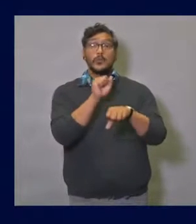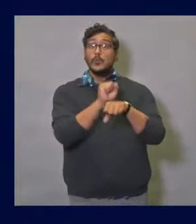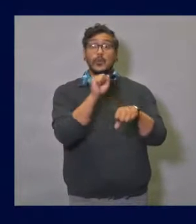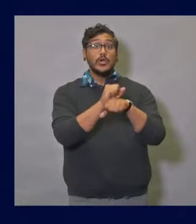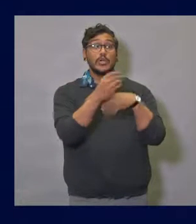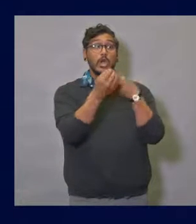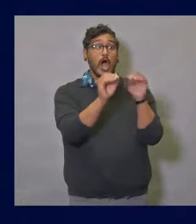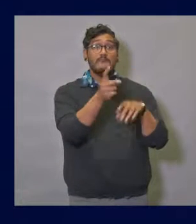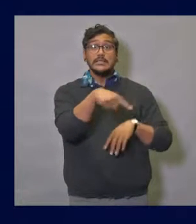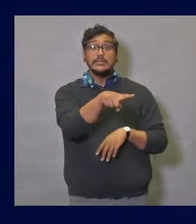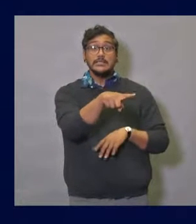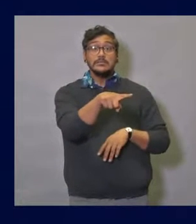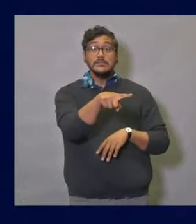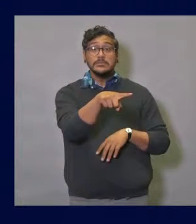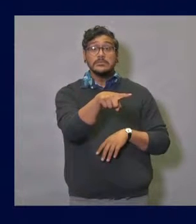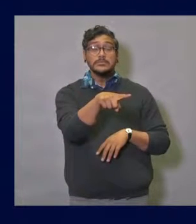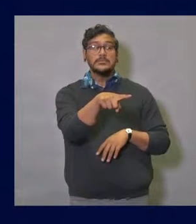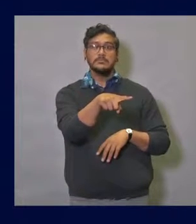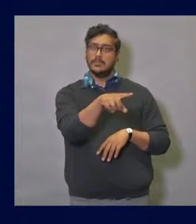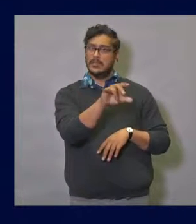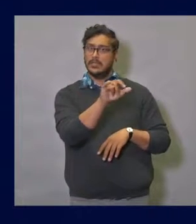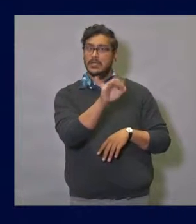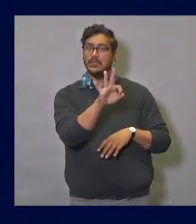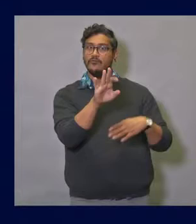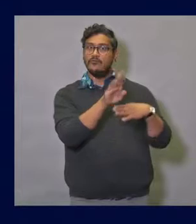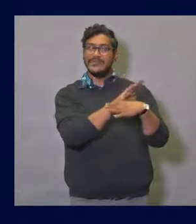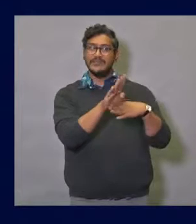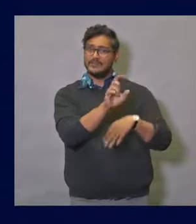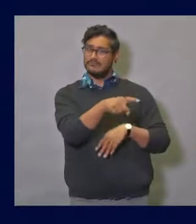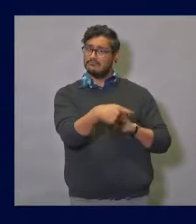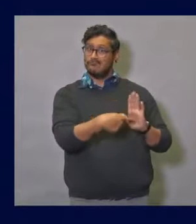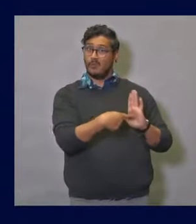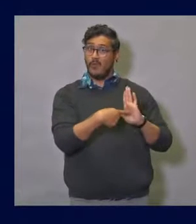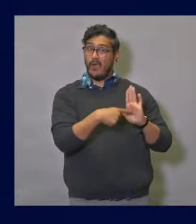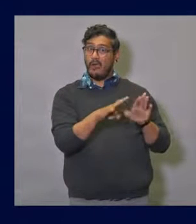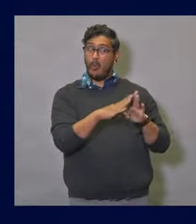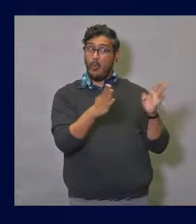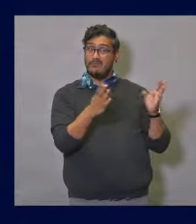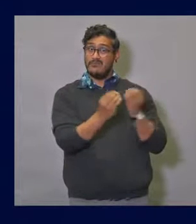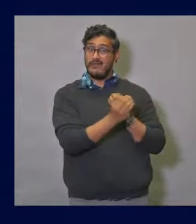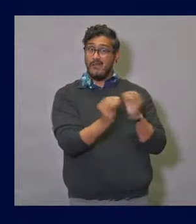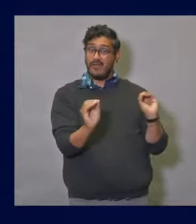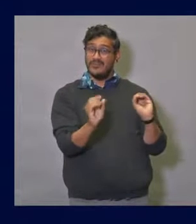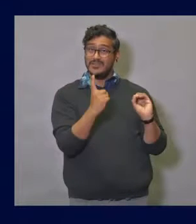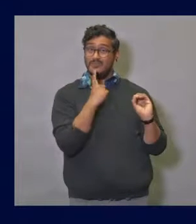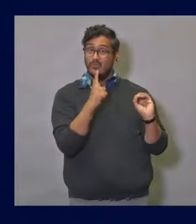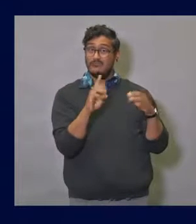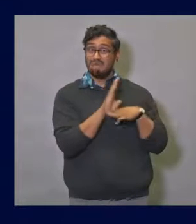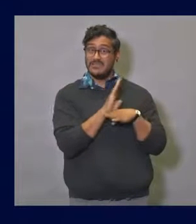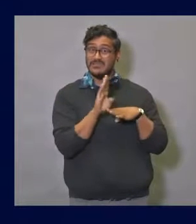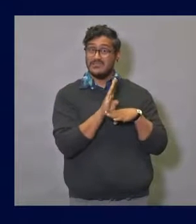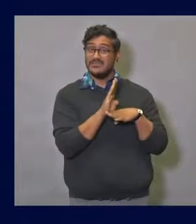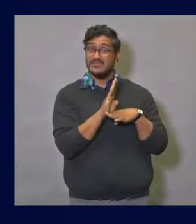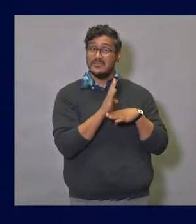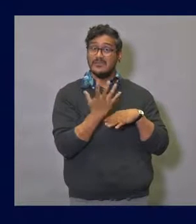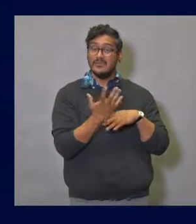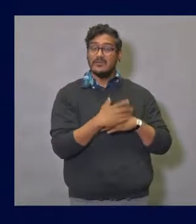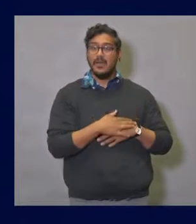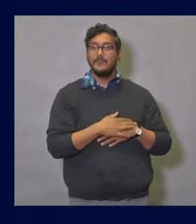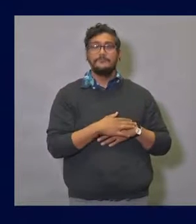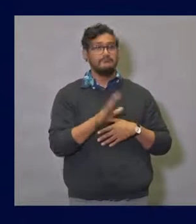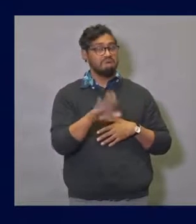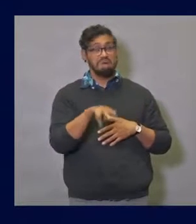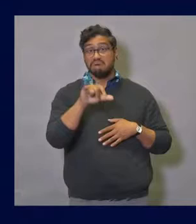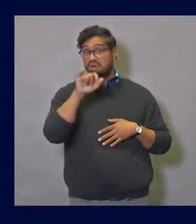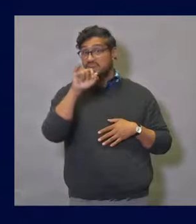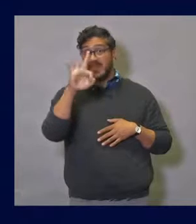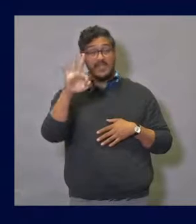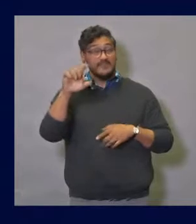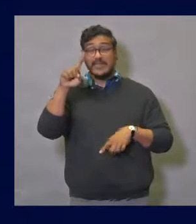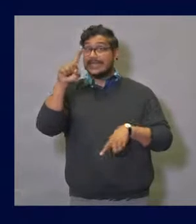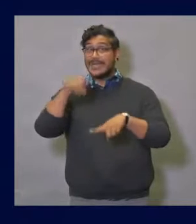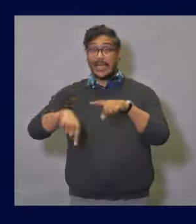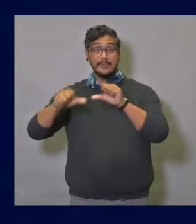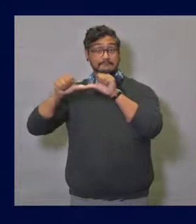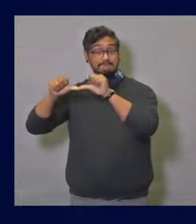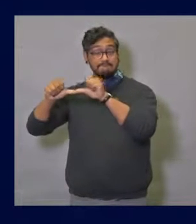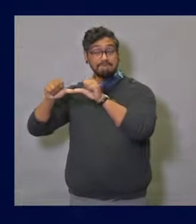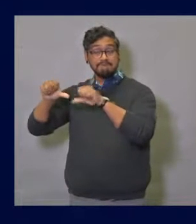CON LOSA POSIBLE.